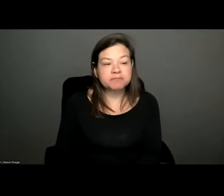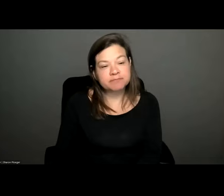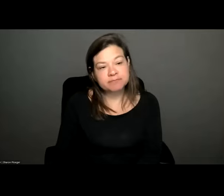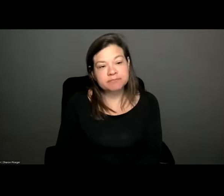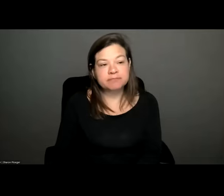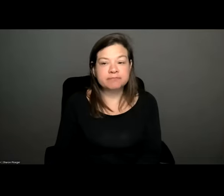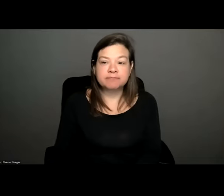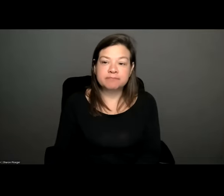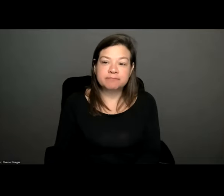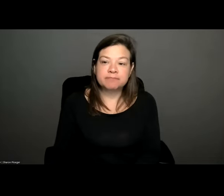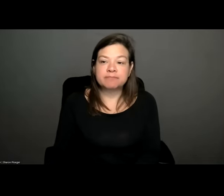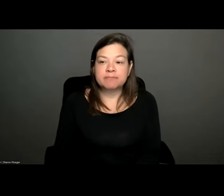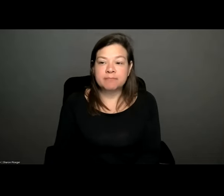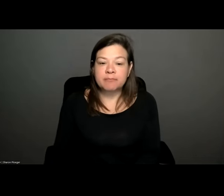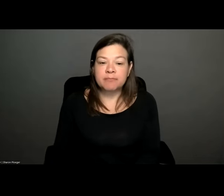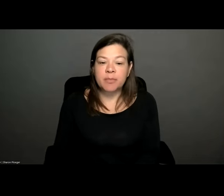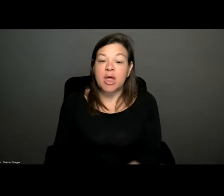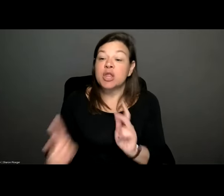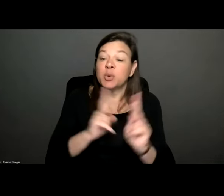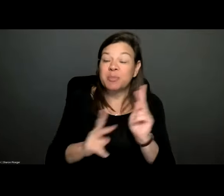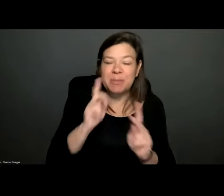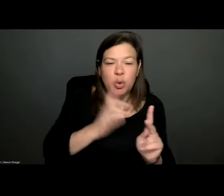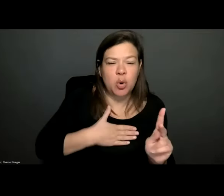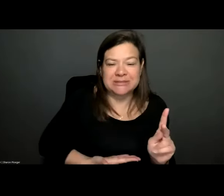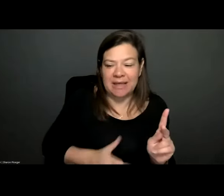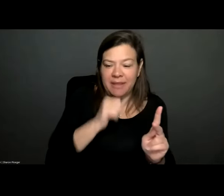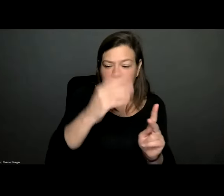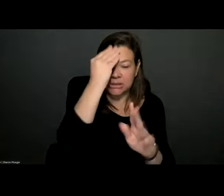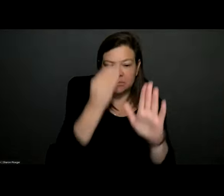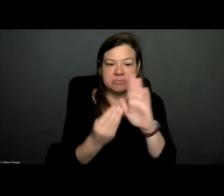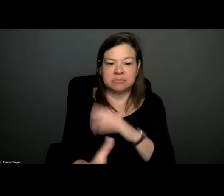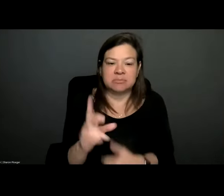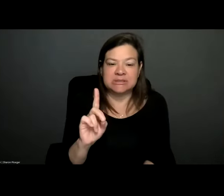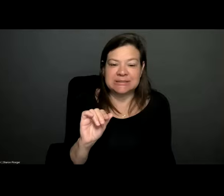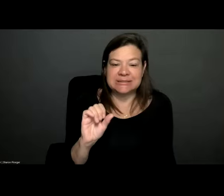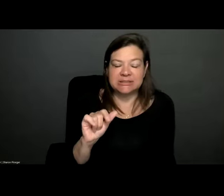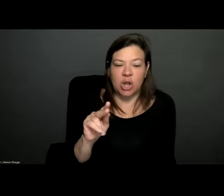you know, who were upset that I hadn't disclosed. You know, I got a job specifically to sub